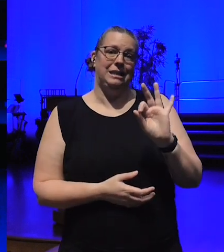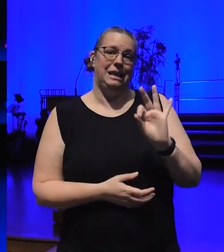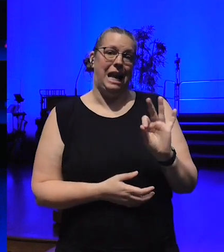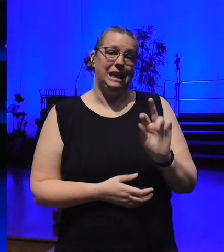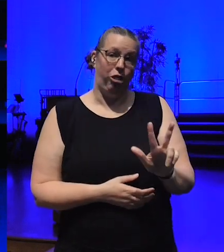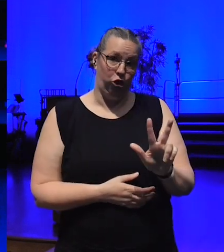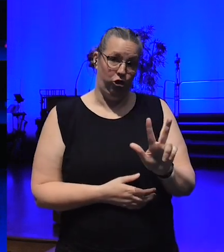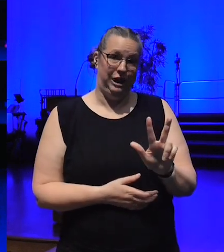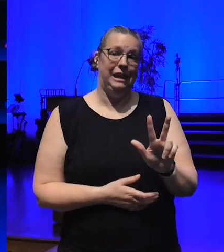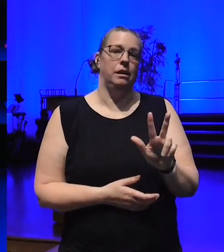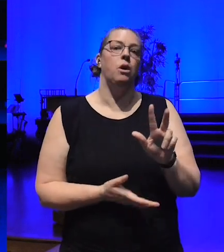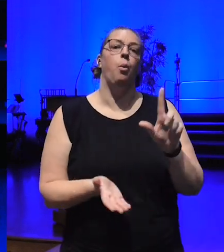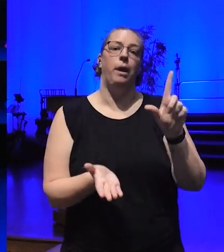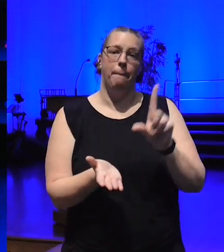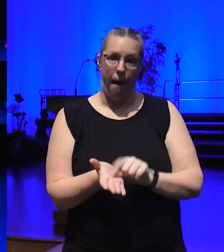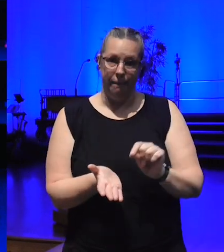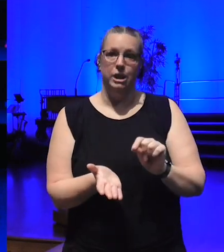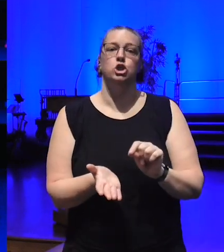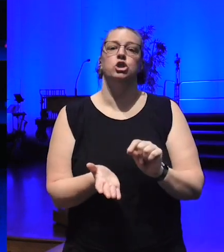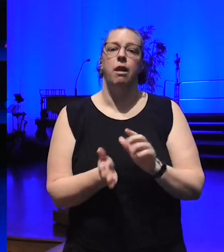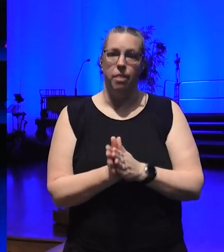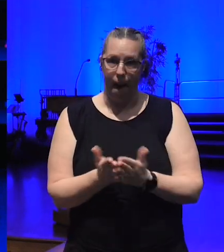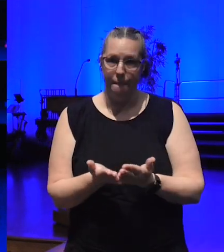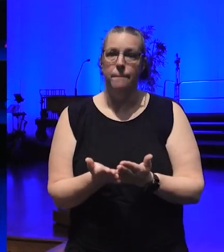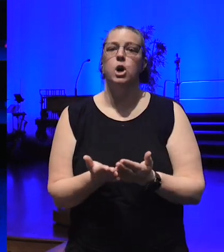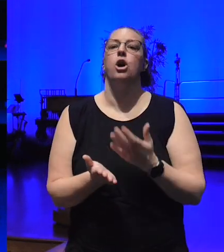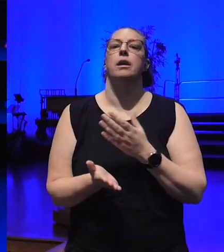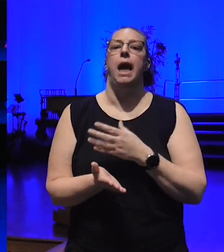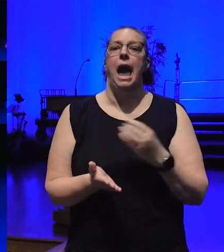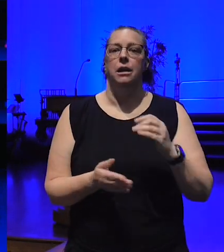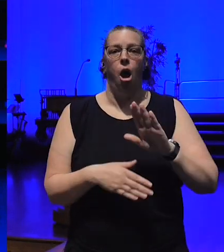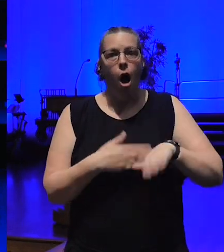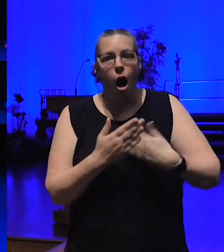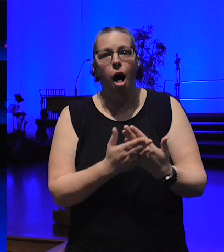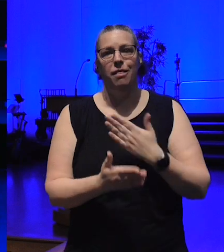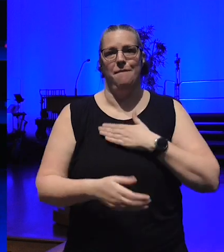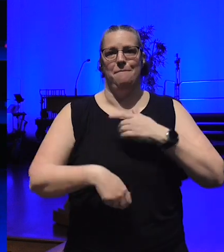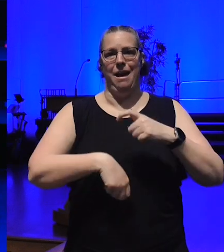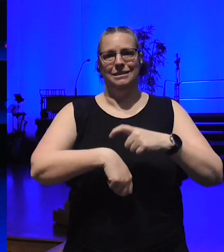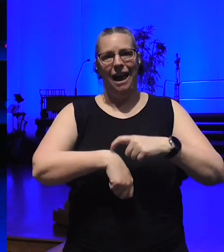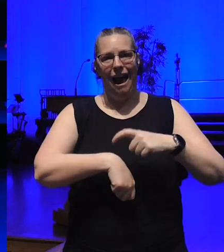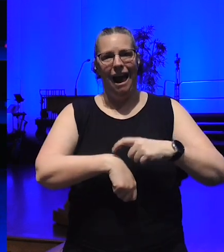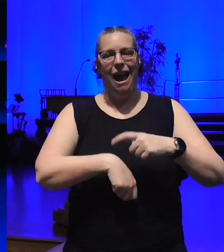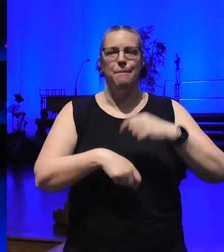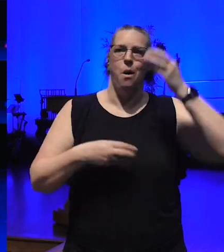published and then I ended up actually spending all my time thinking about these songs and singing